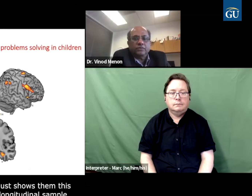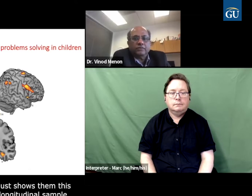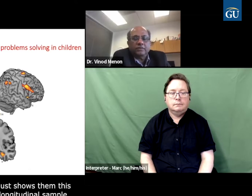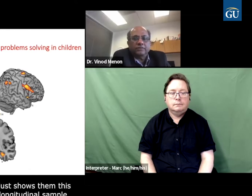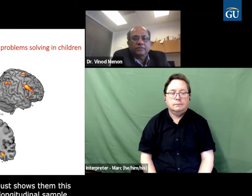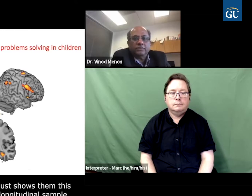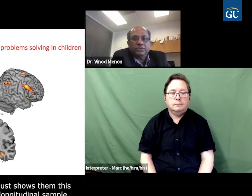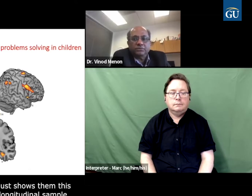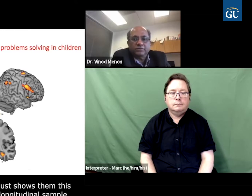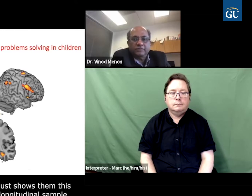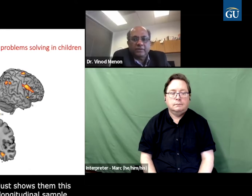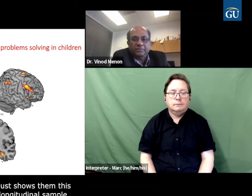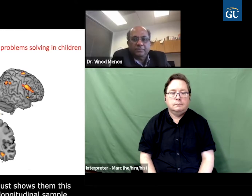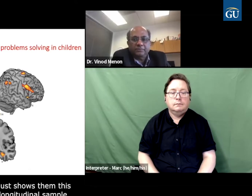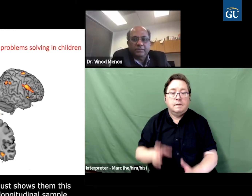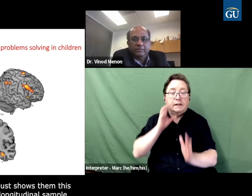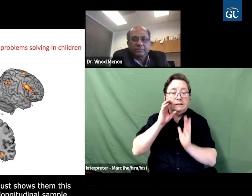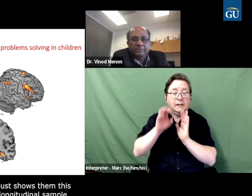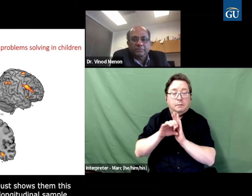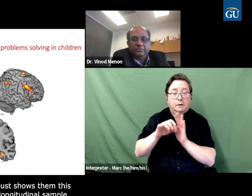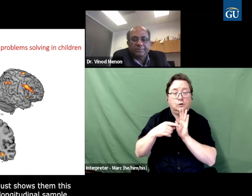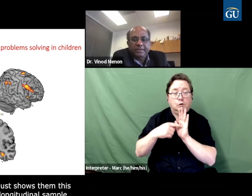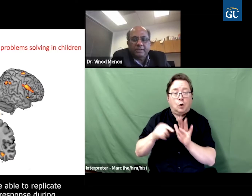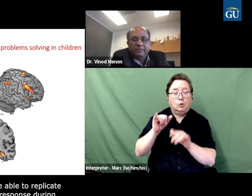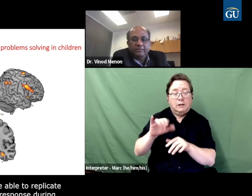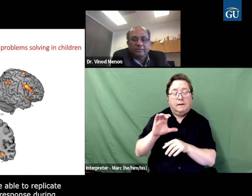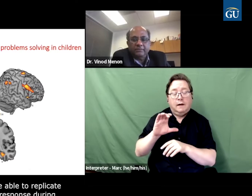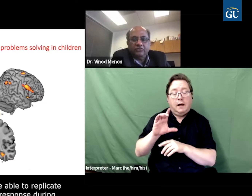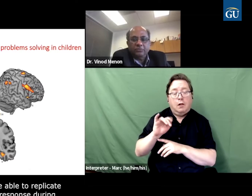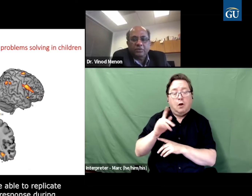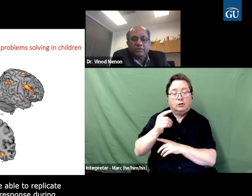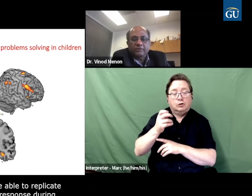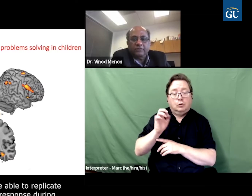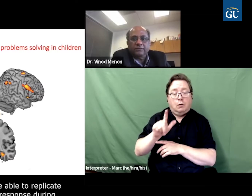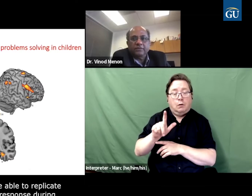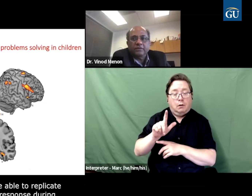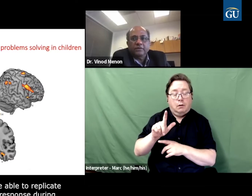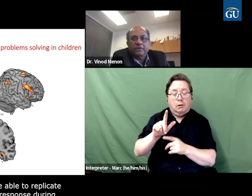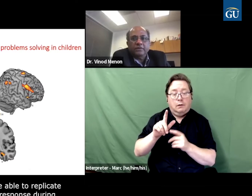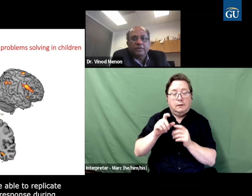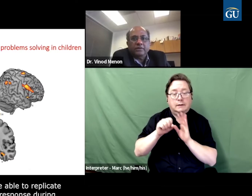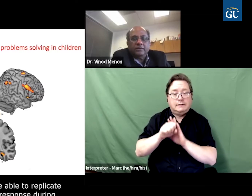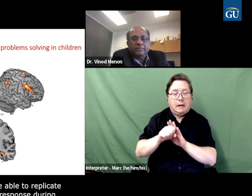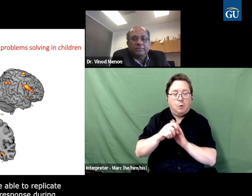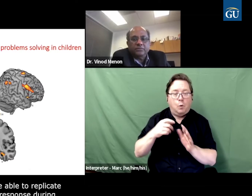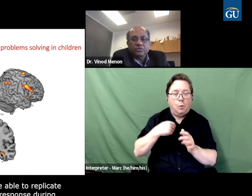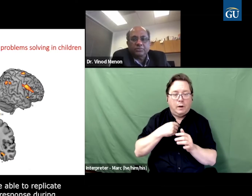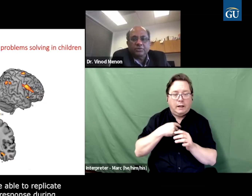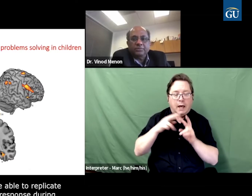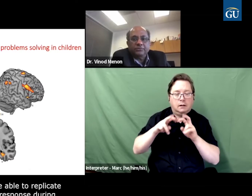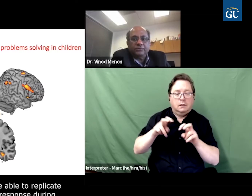this just shows in this kind of longitudinal sample we're able to